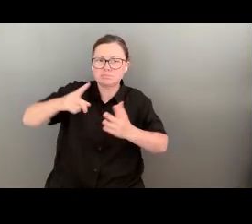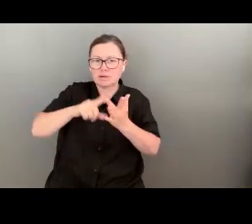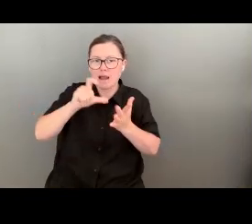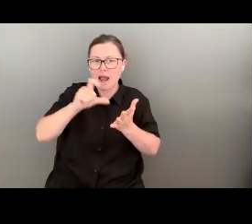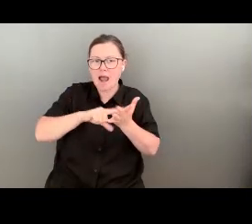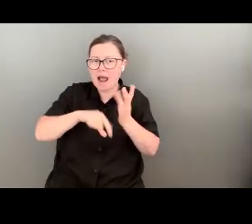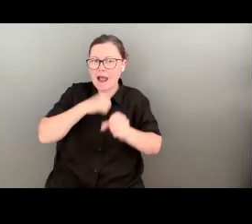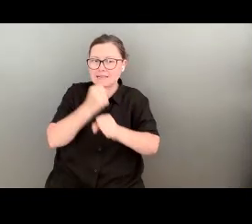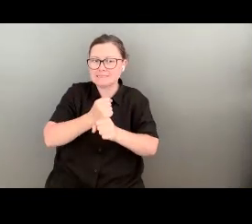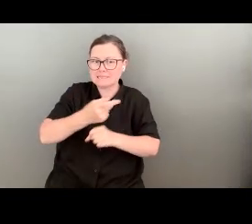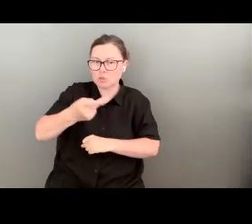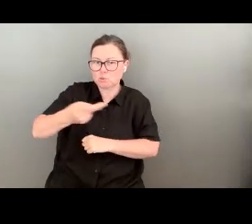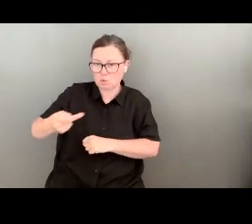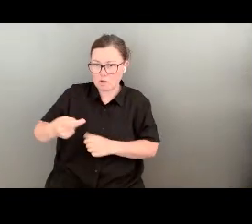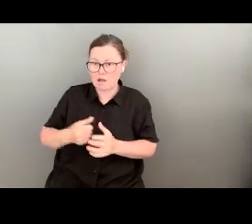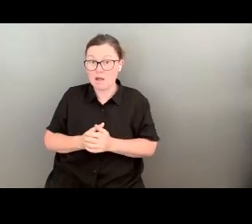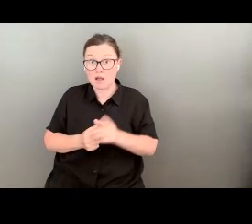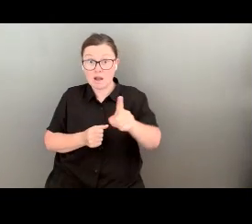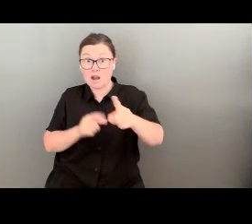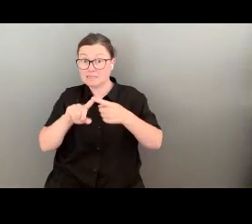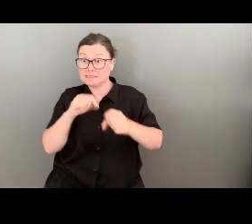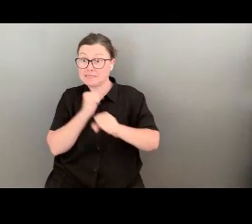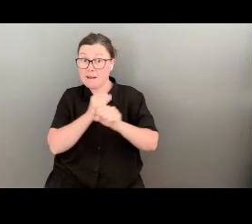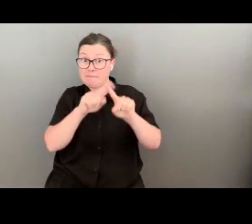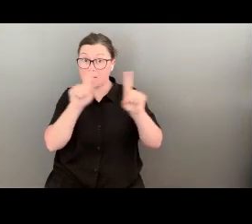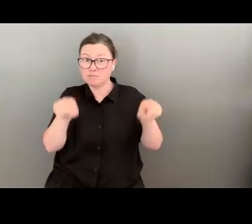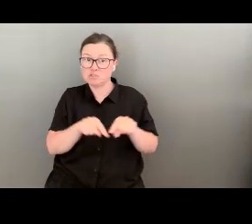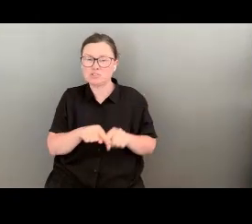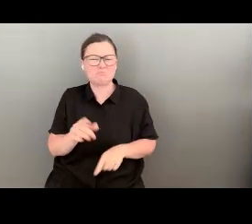and I suspect that it's probably actually not that nice inside either.